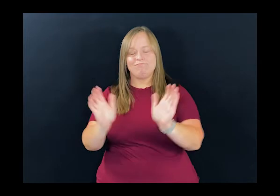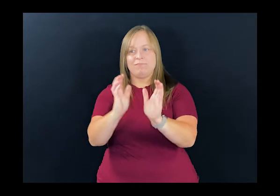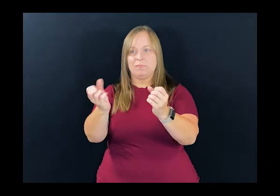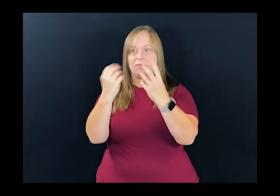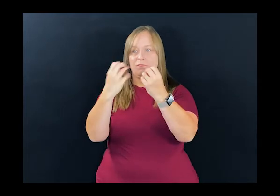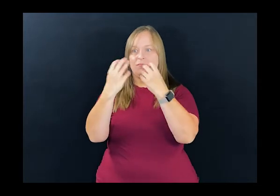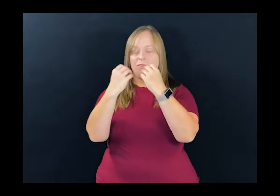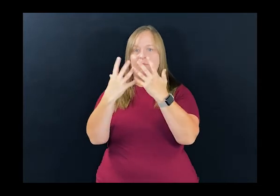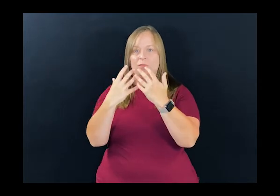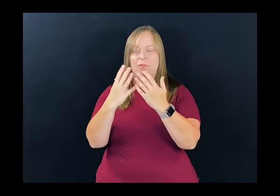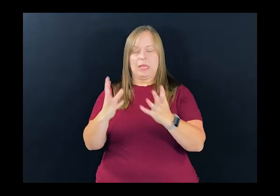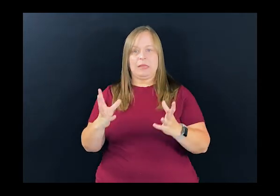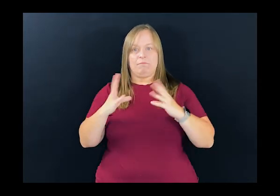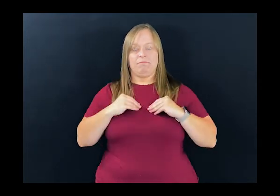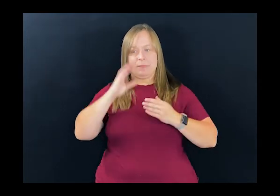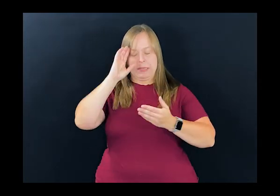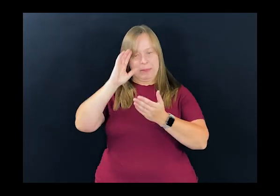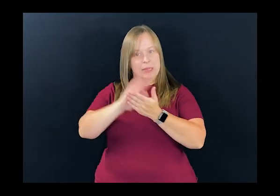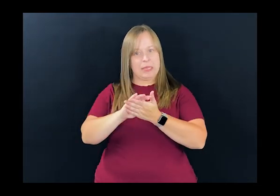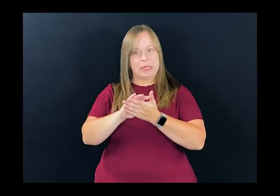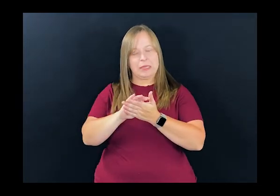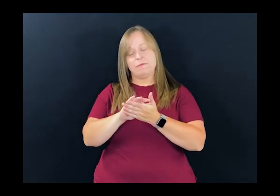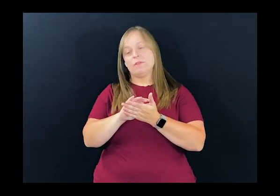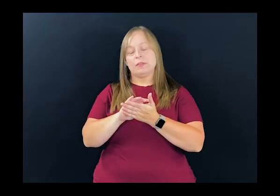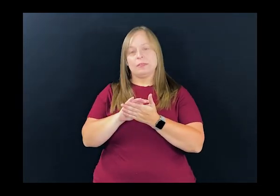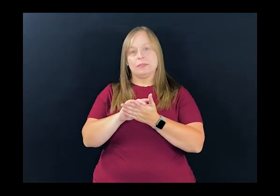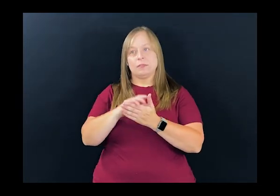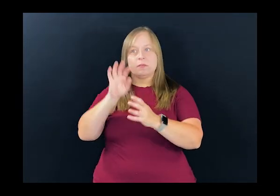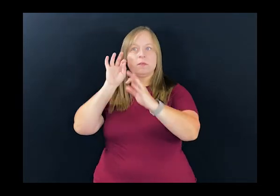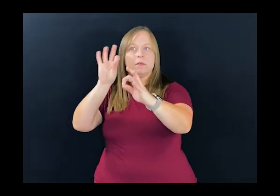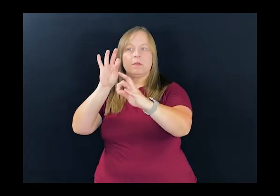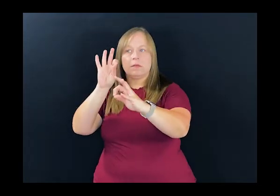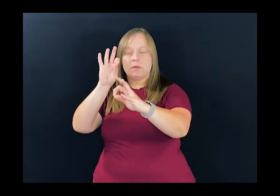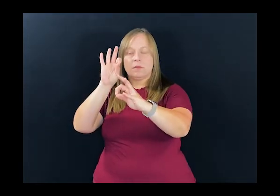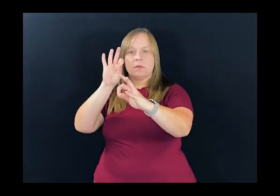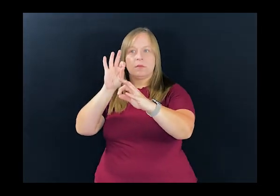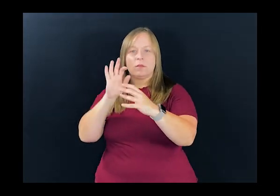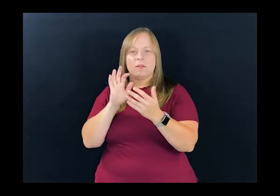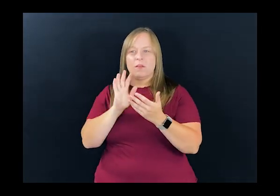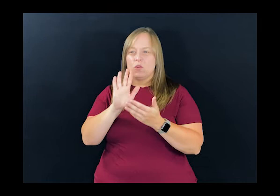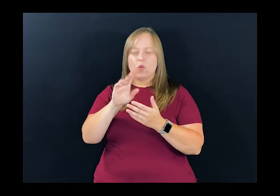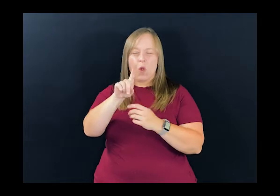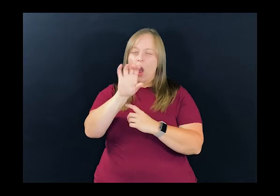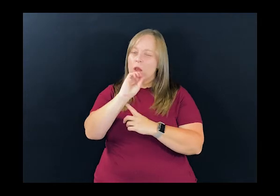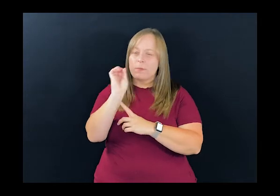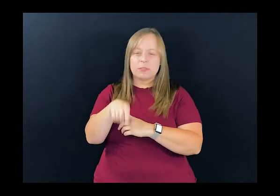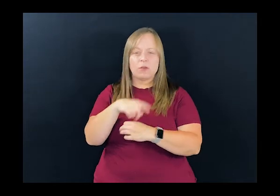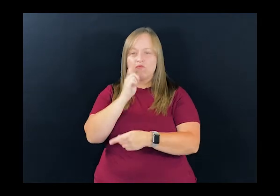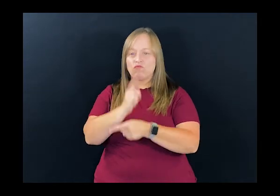then that's what they believe is somewhat ideal. And I think you're 100%, right.